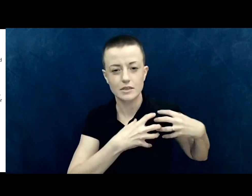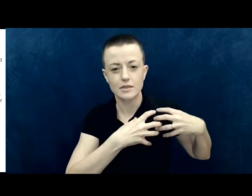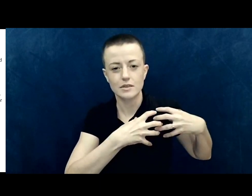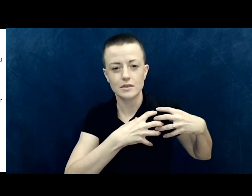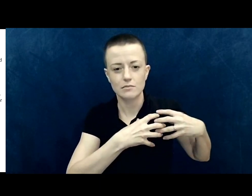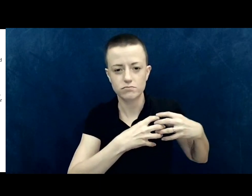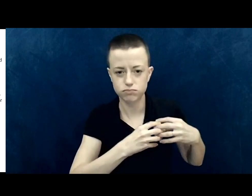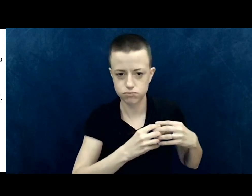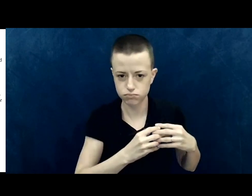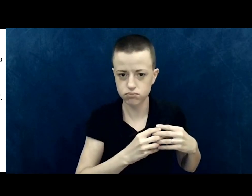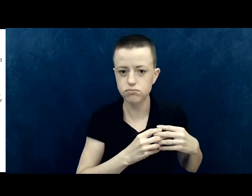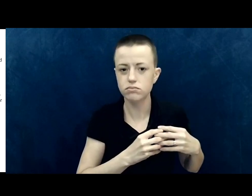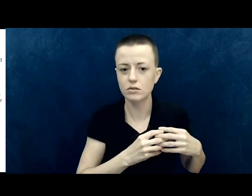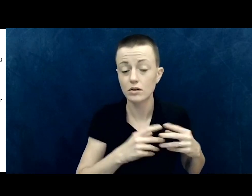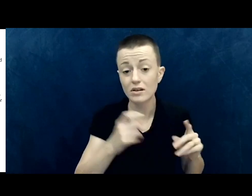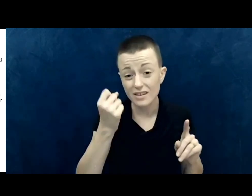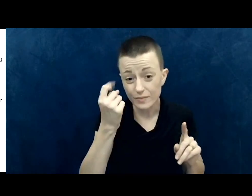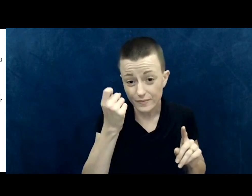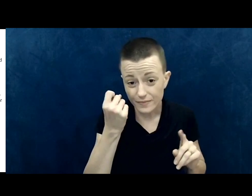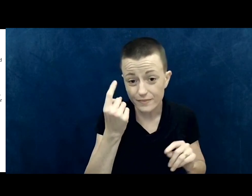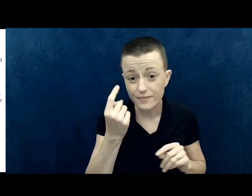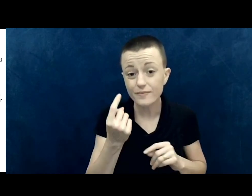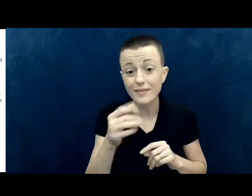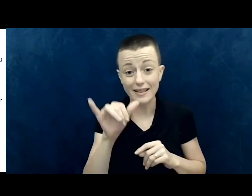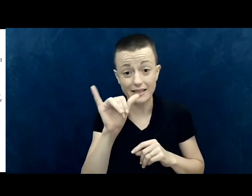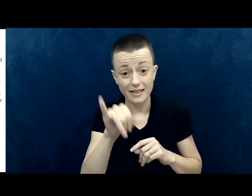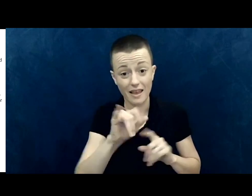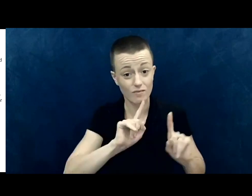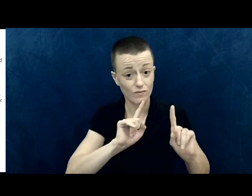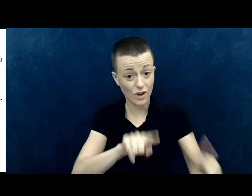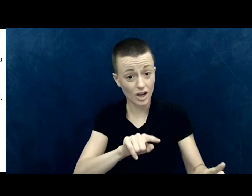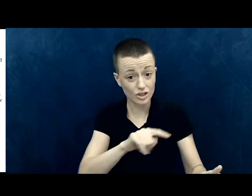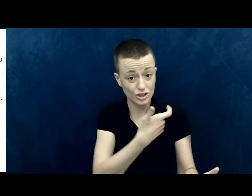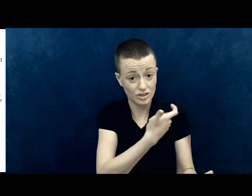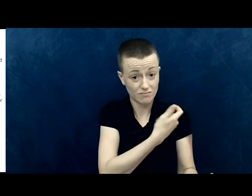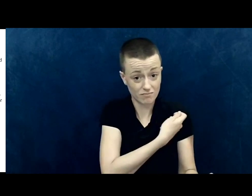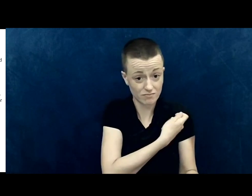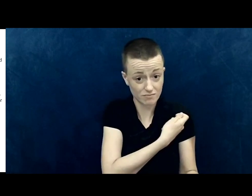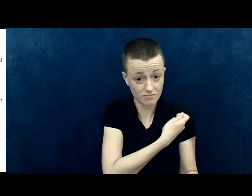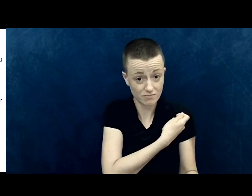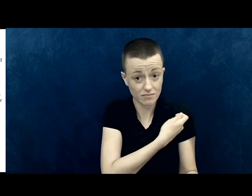What many people don’t realize is that being infected with the COVID-19 virus